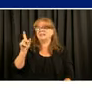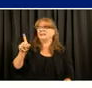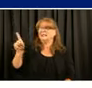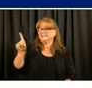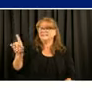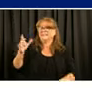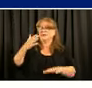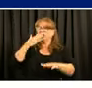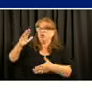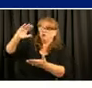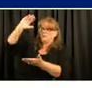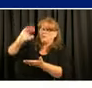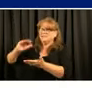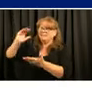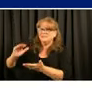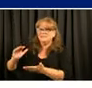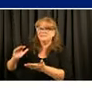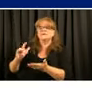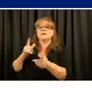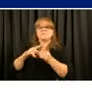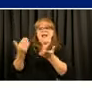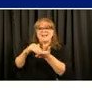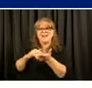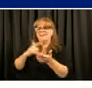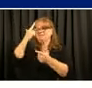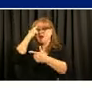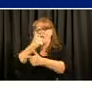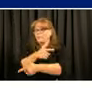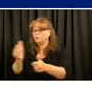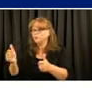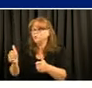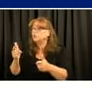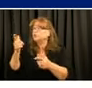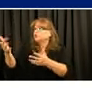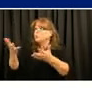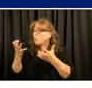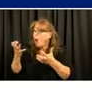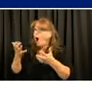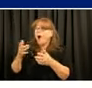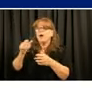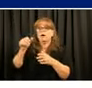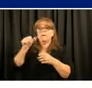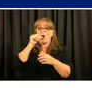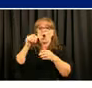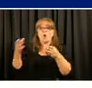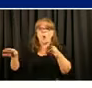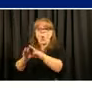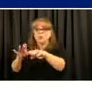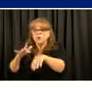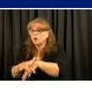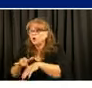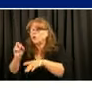know normal time or earlier so that's a real big step i can't wait till all 64 counties have that